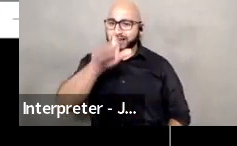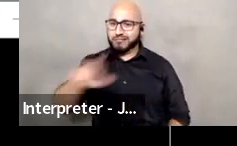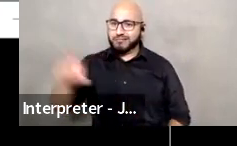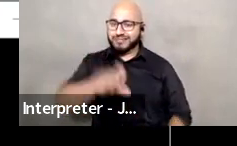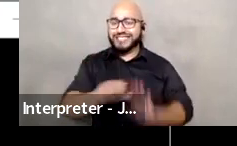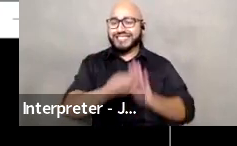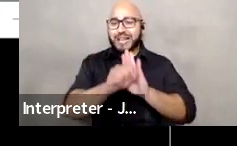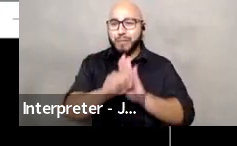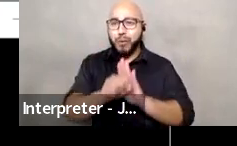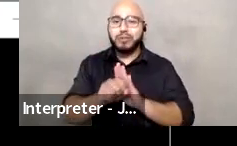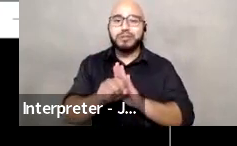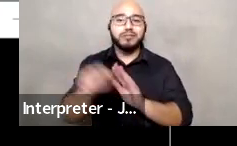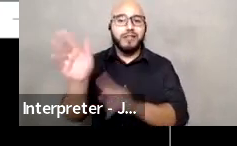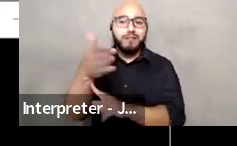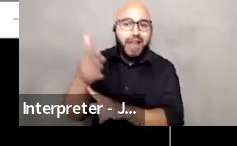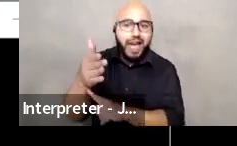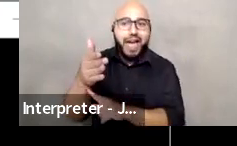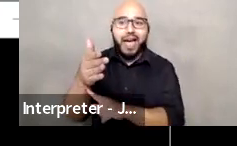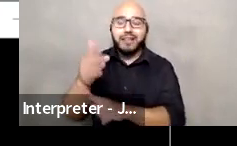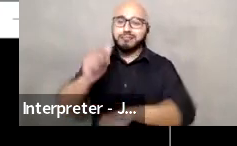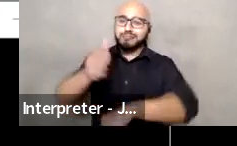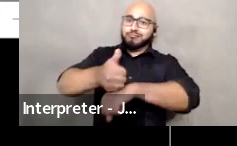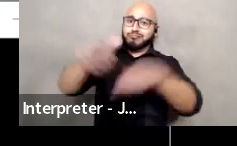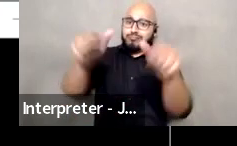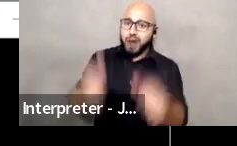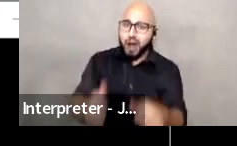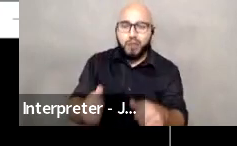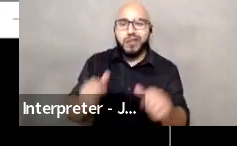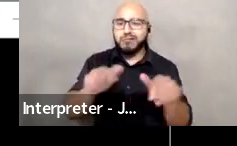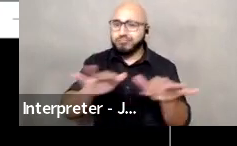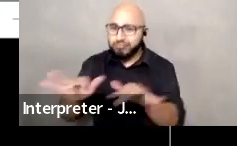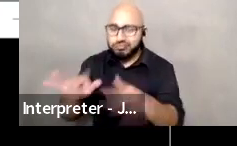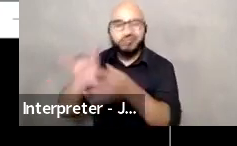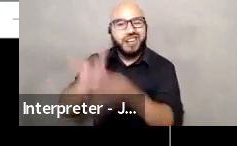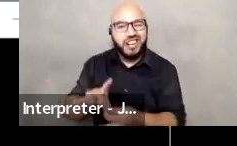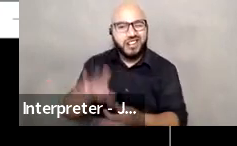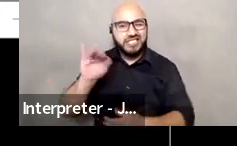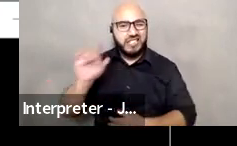The Civil War. And and relatedly, in recent months,